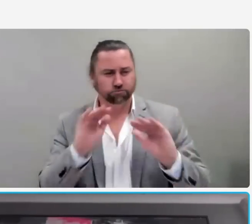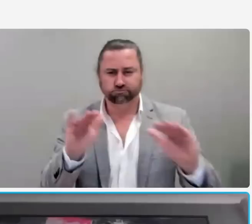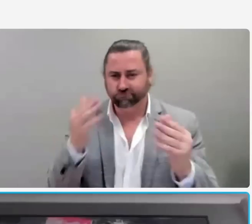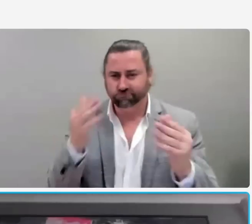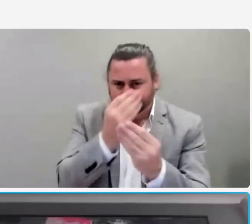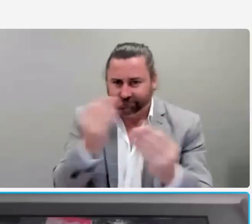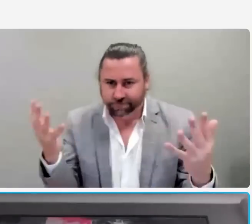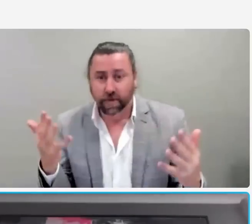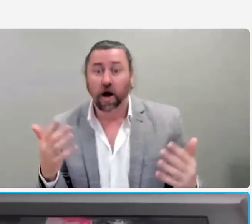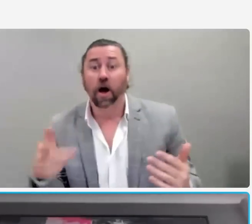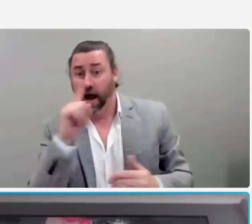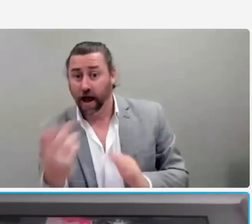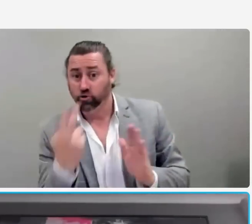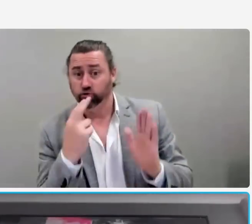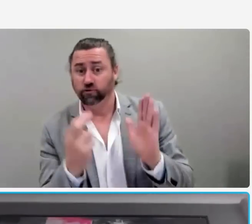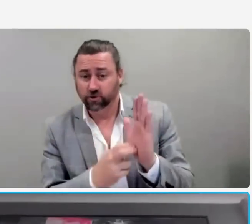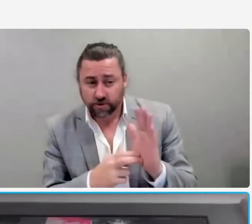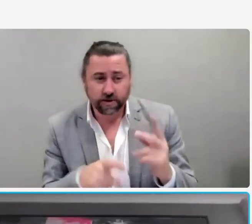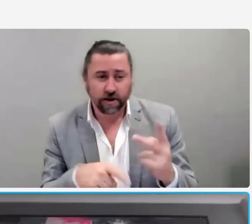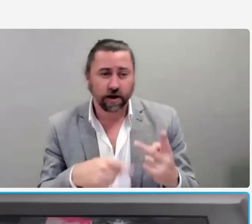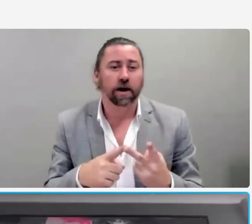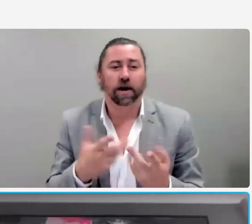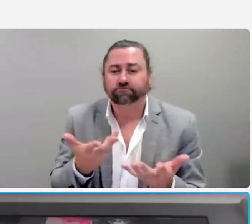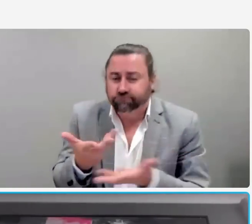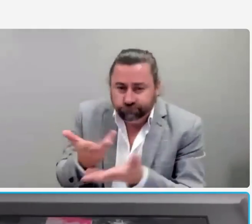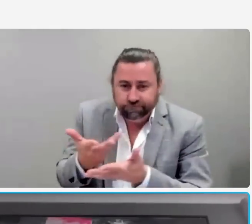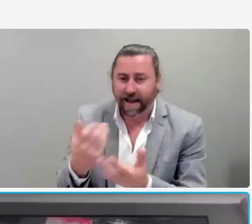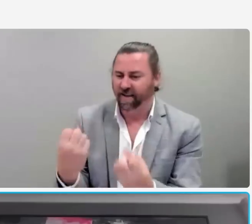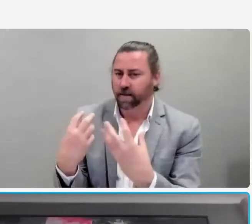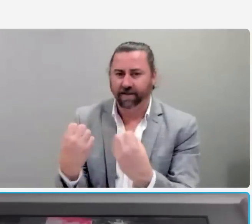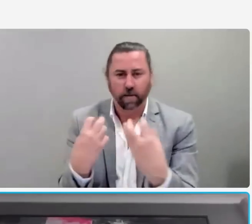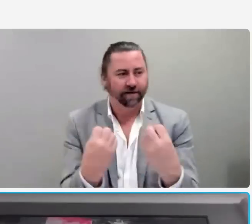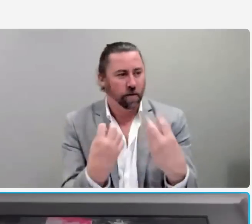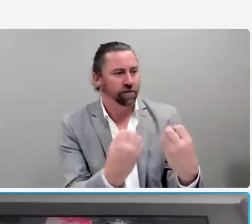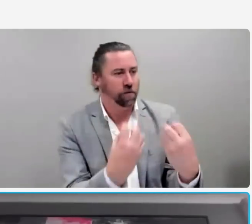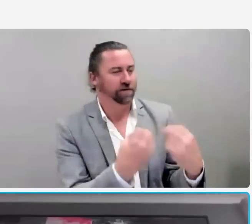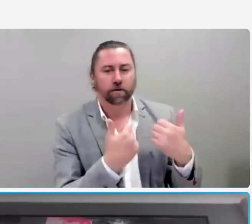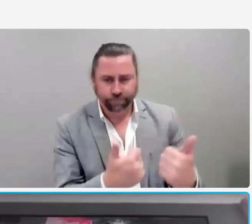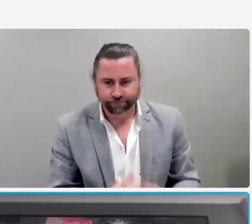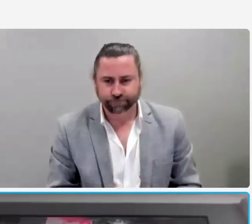to register to engage with the consultation and provide feedback. Participants will be able to participate in the